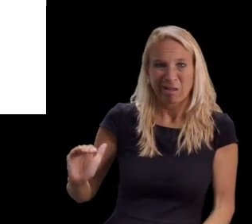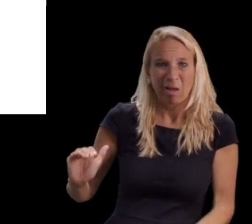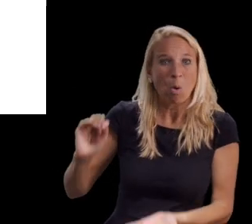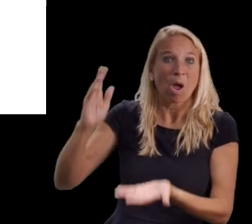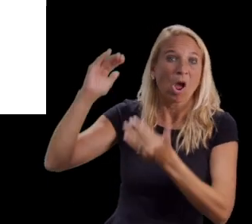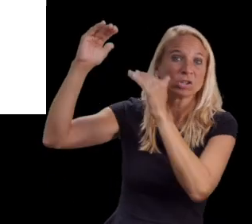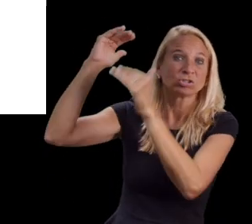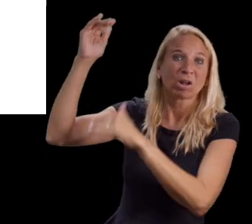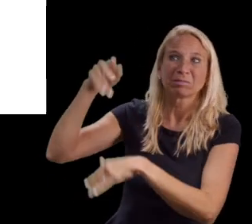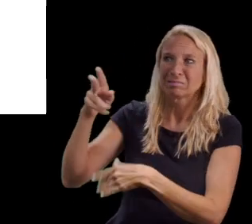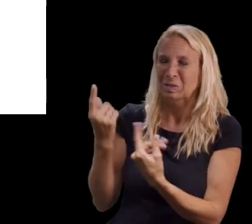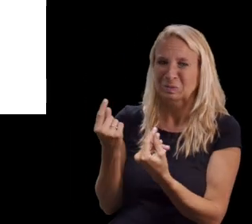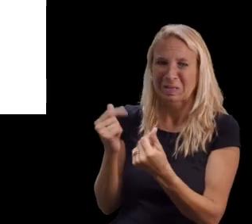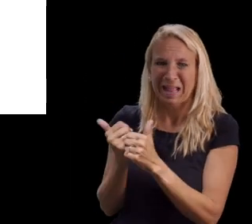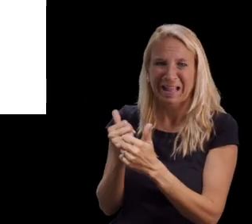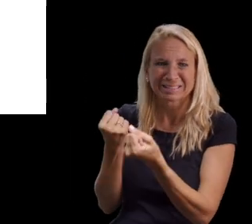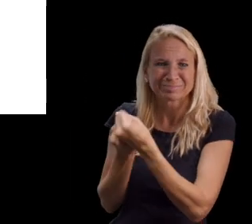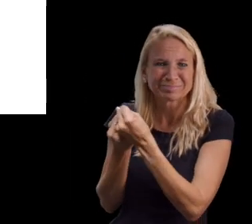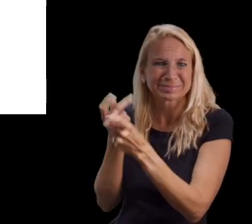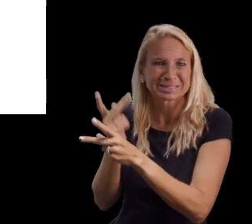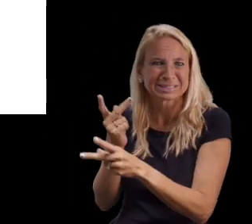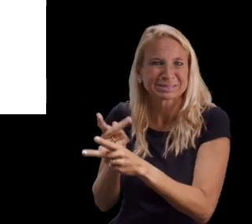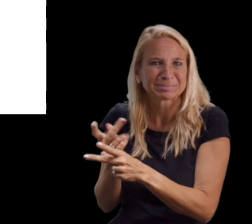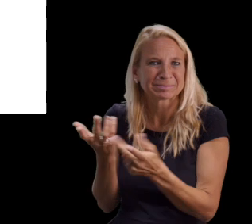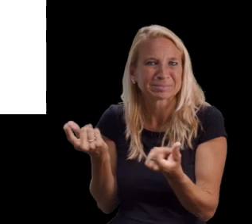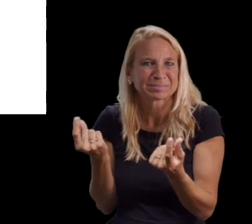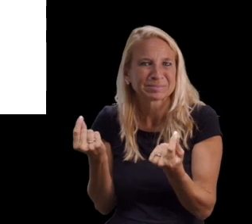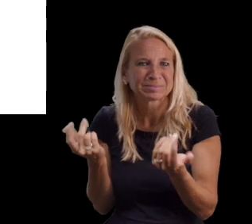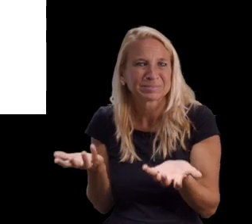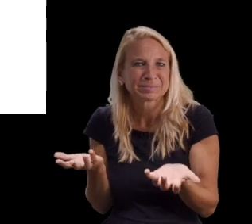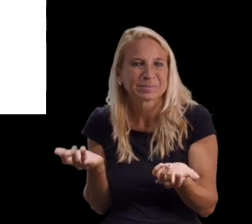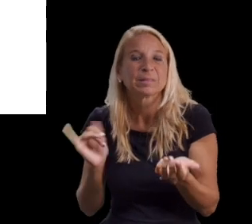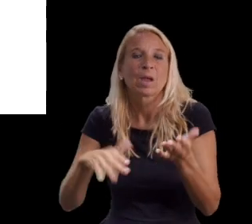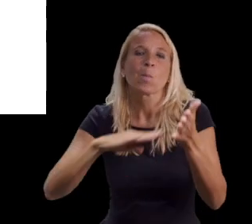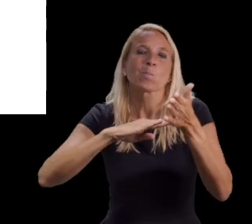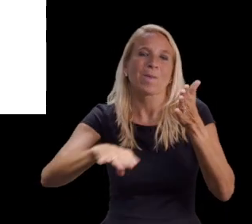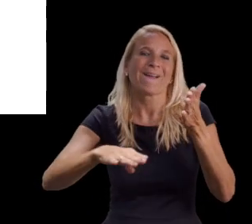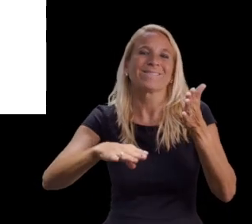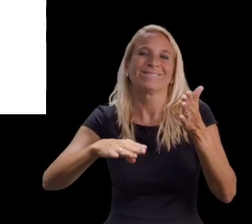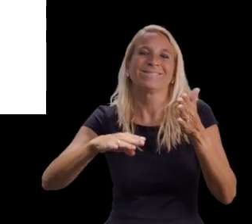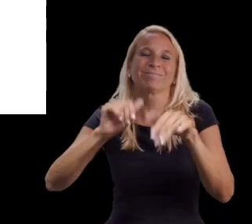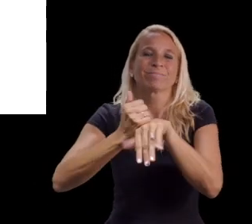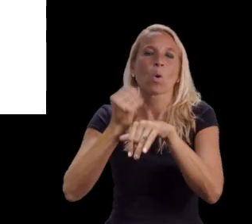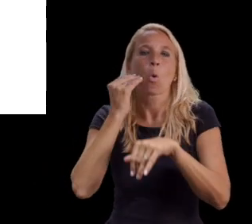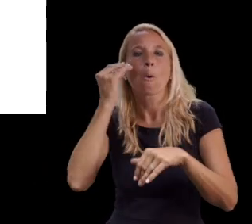or adult, so it's good to place them on as many interest lists as possible.